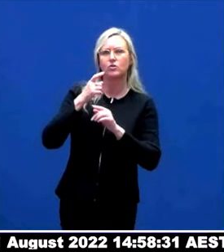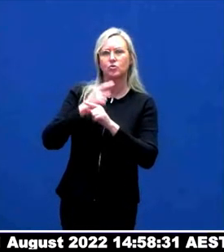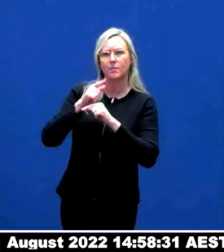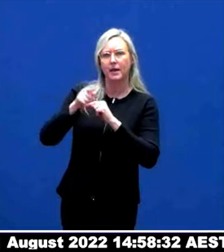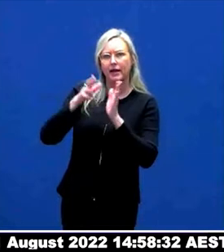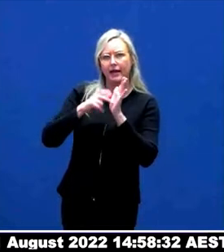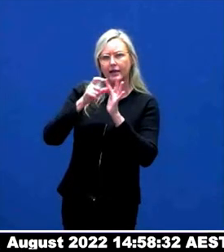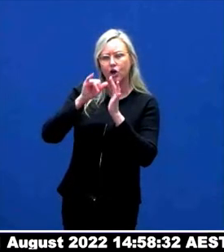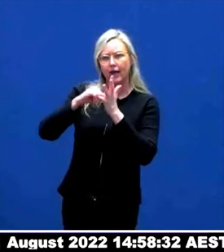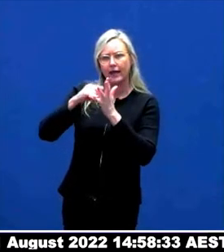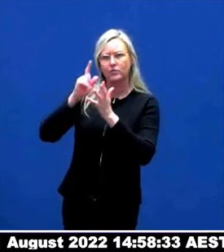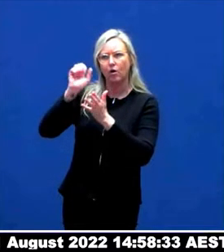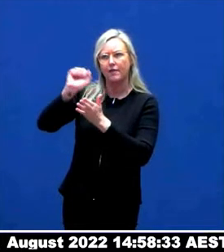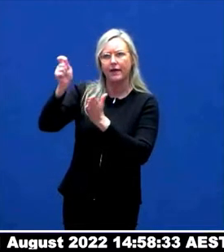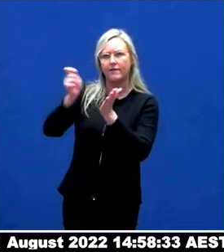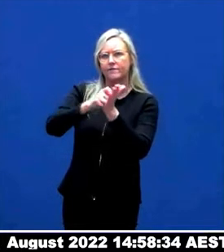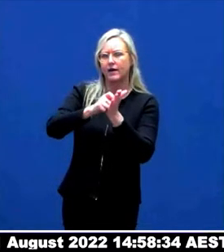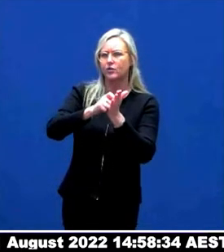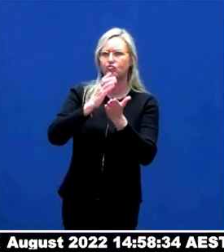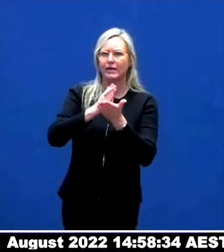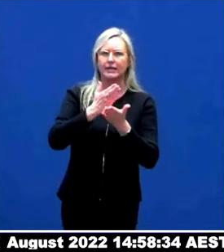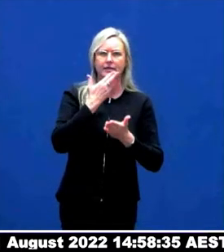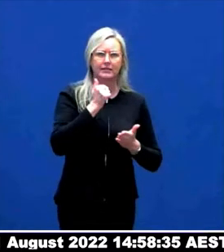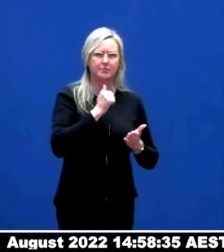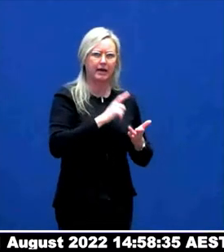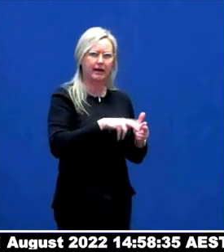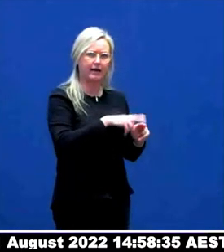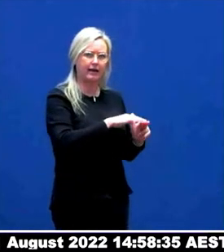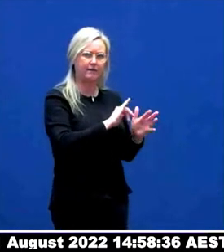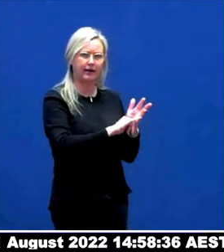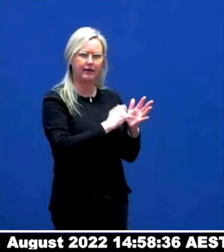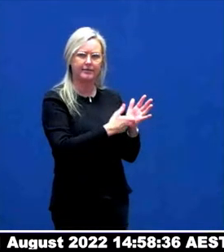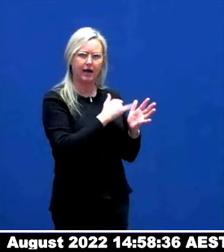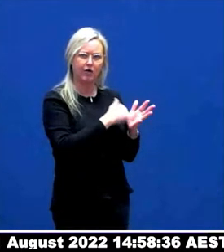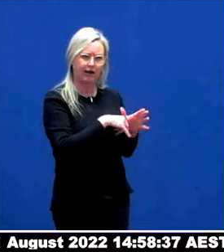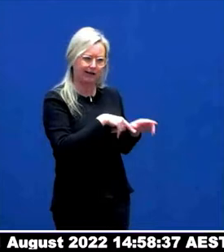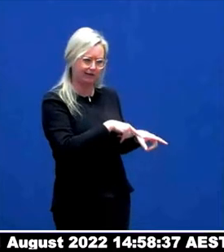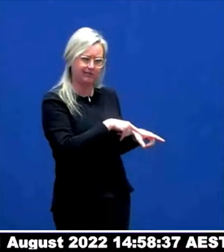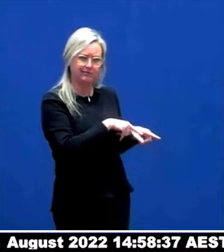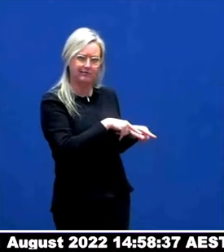that's independent of whether it happens to be associated with the SRS or not, isn't it?